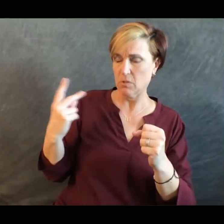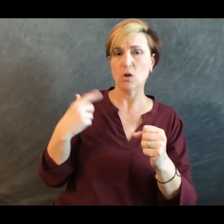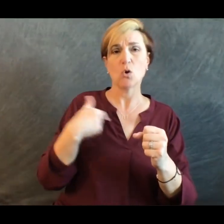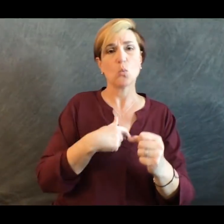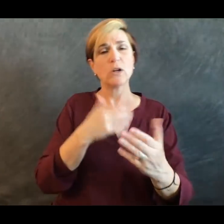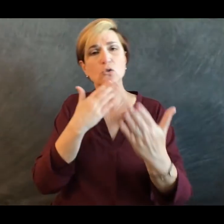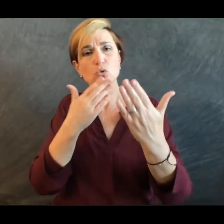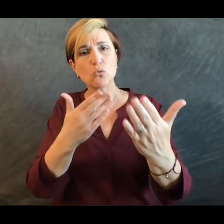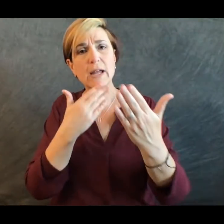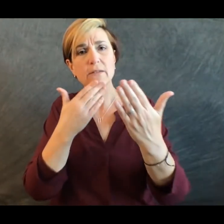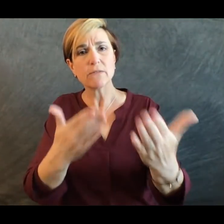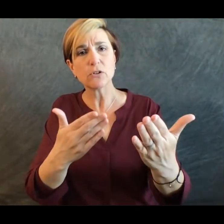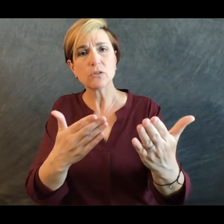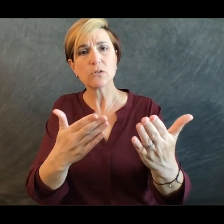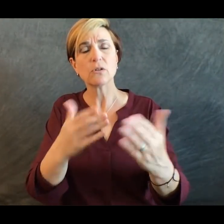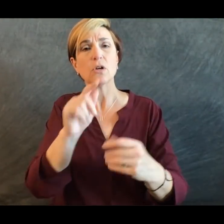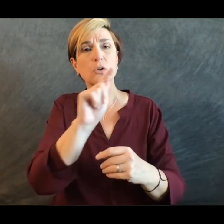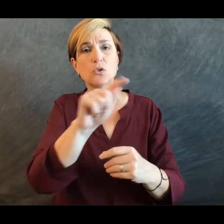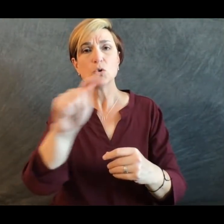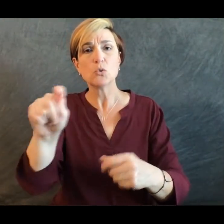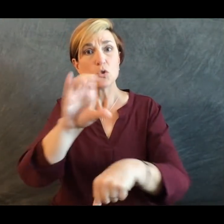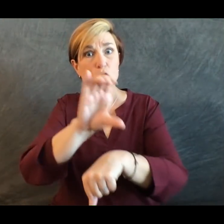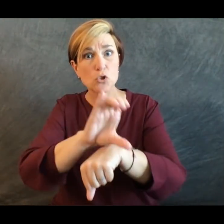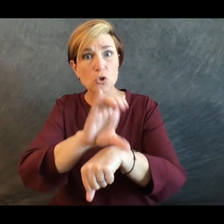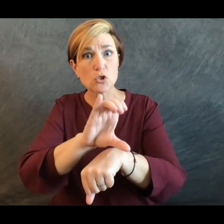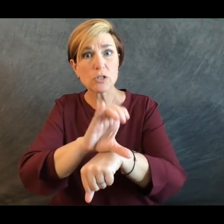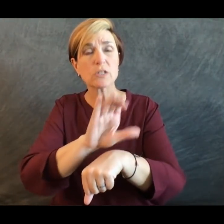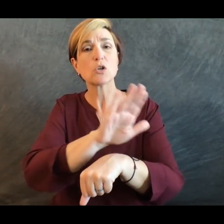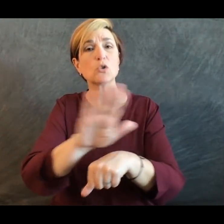been there and their ministries have been working under great difficulty to